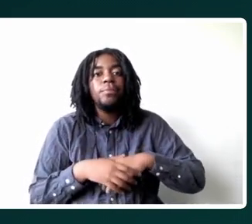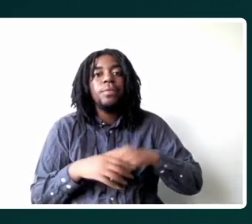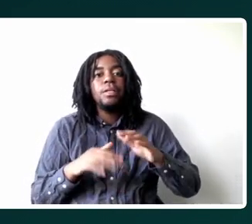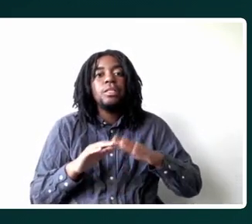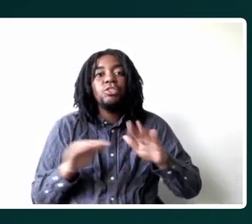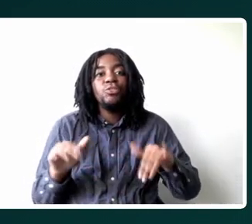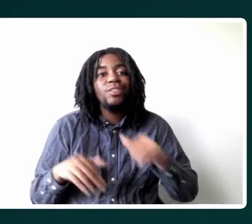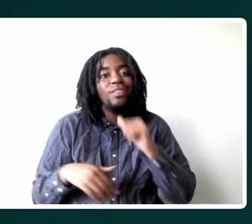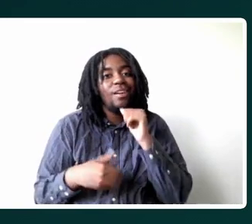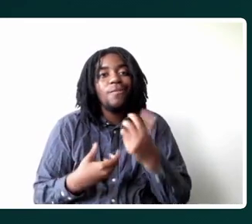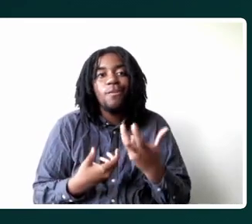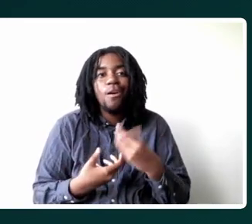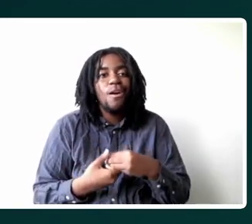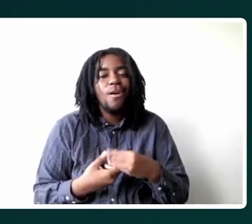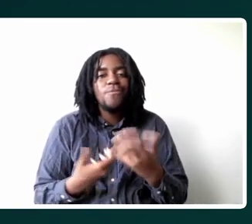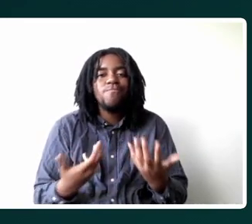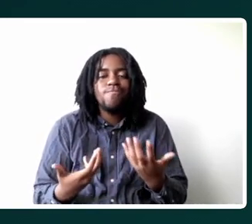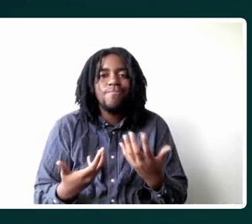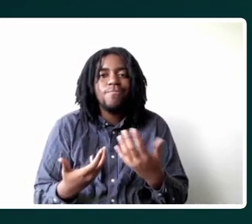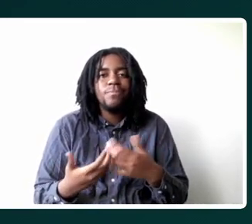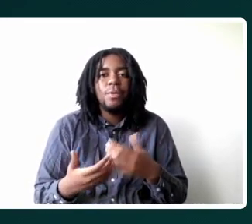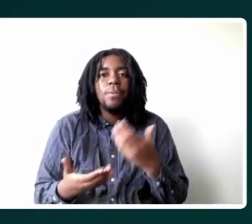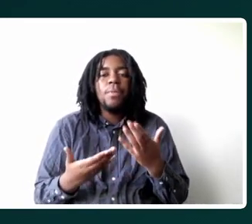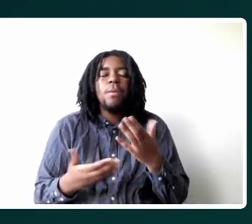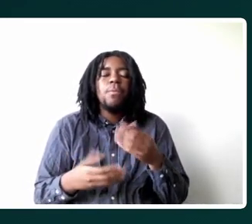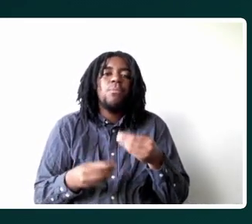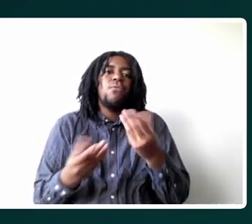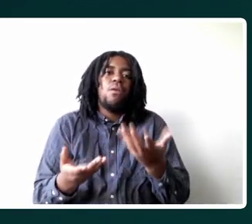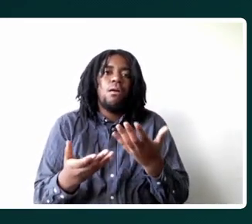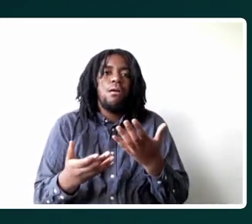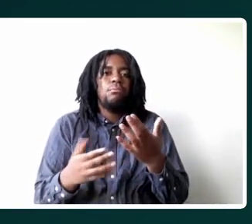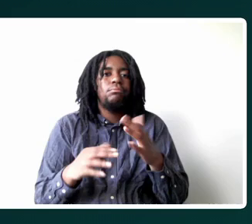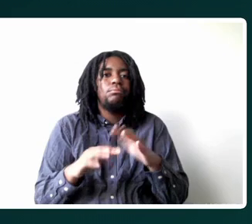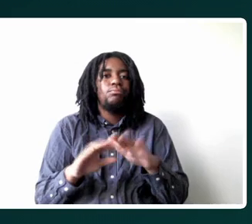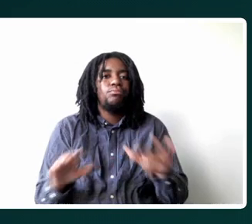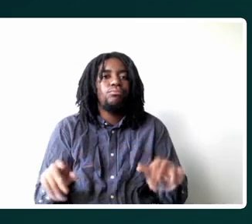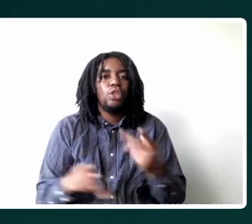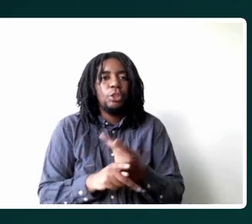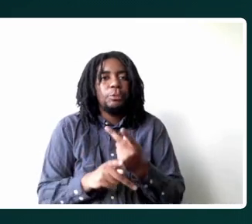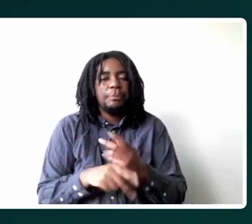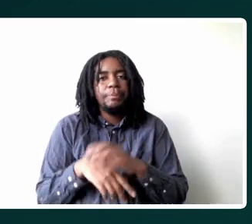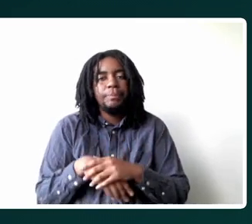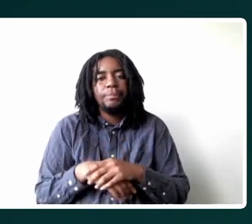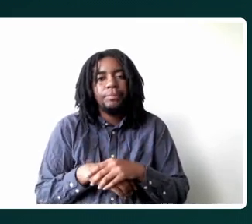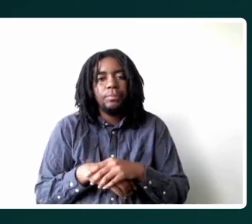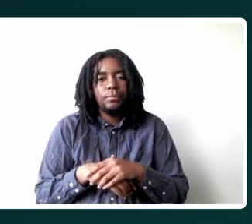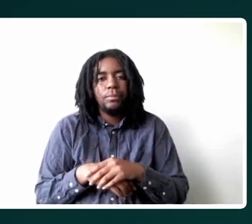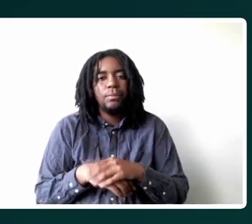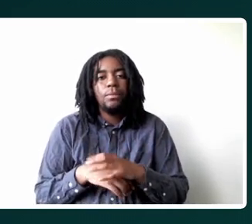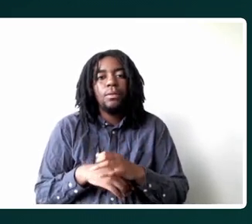then you might consider offering childcare. If the programs are in the evening, for example, offering